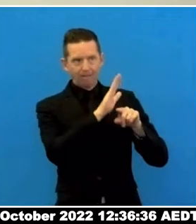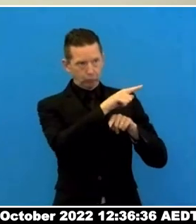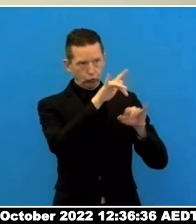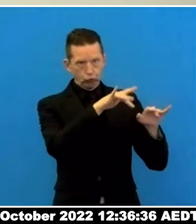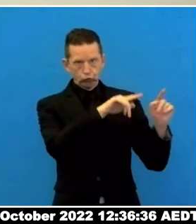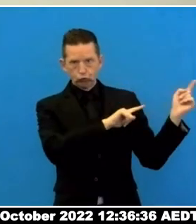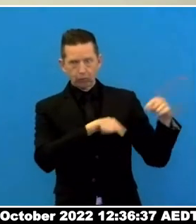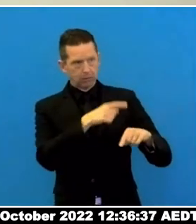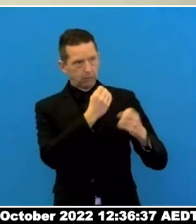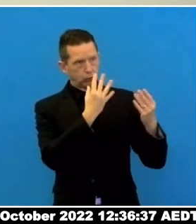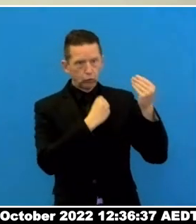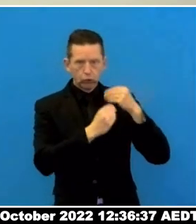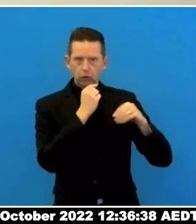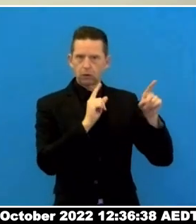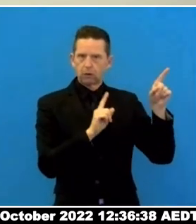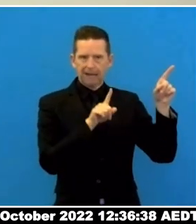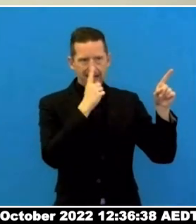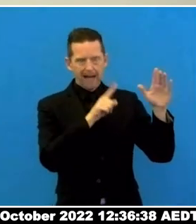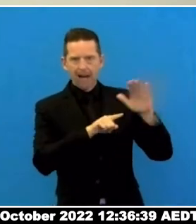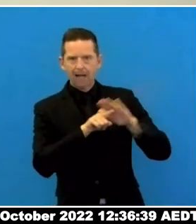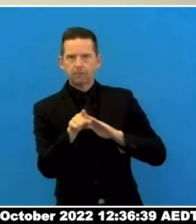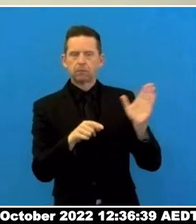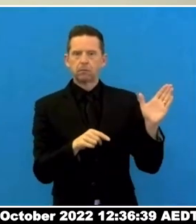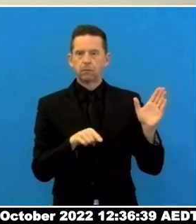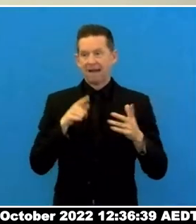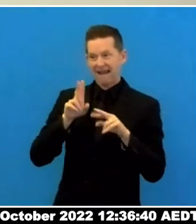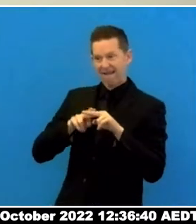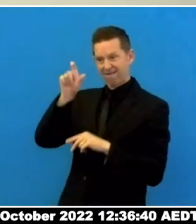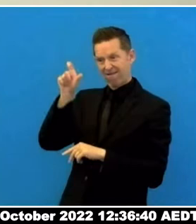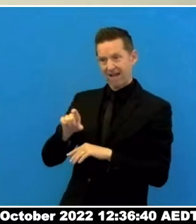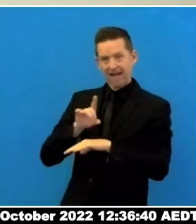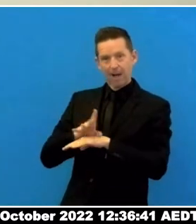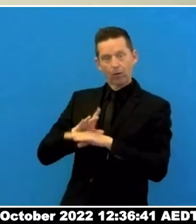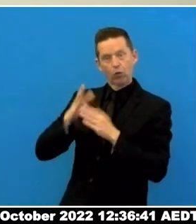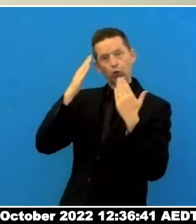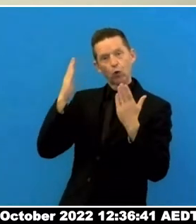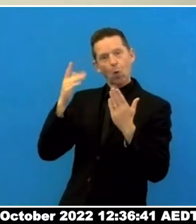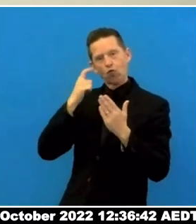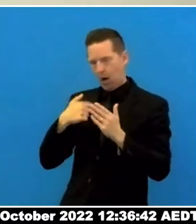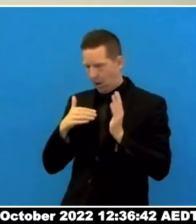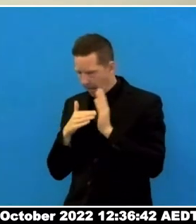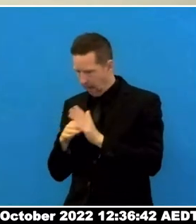That unless the practitioners were aware of what was happening in their issues in their countries of origin and inquired about that,